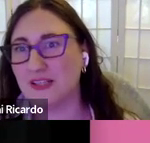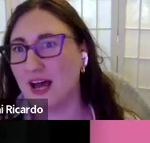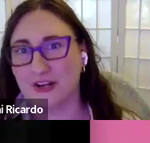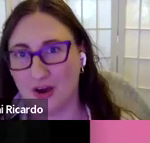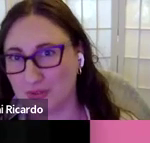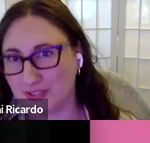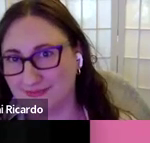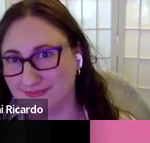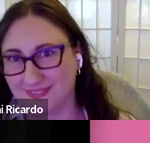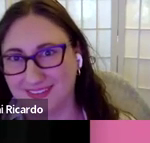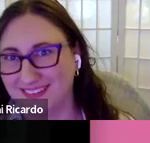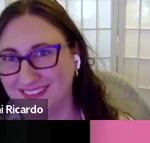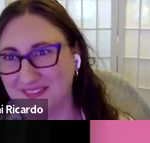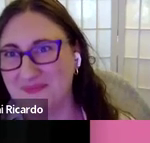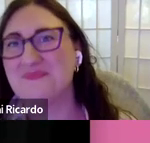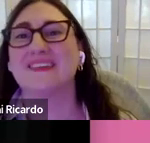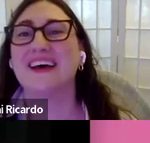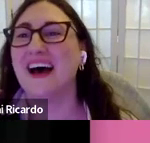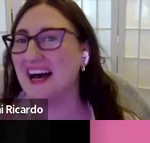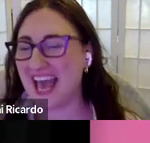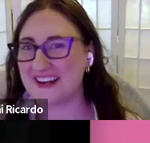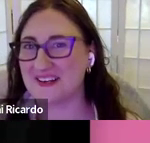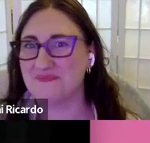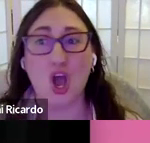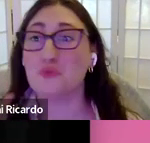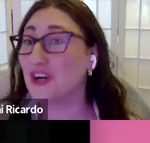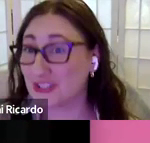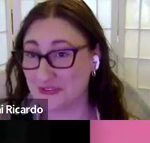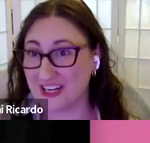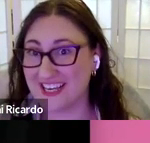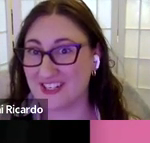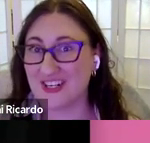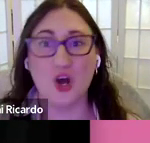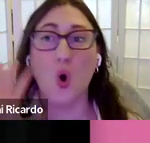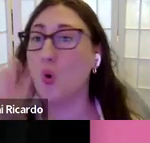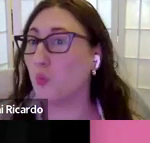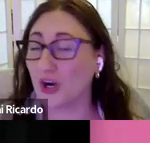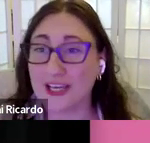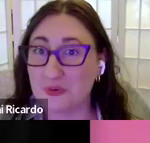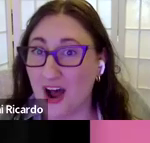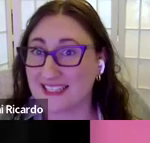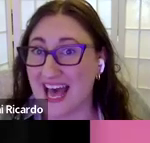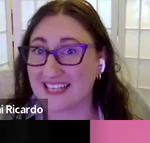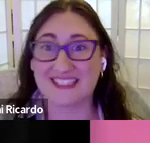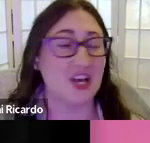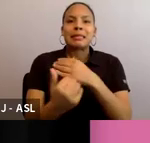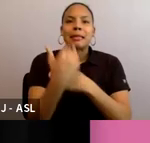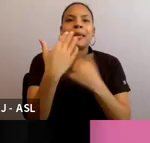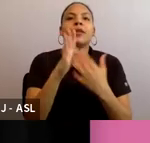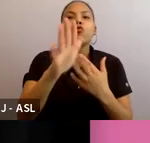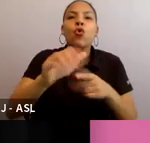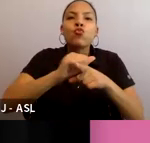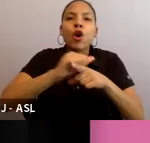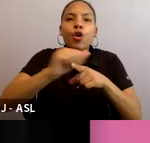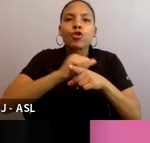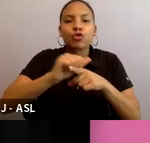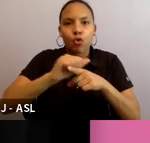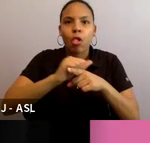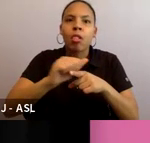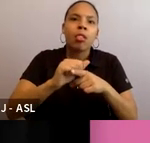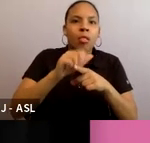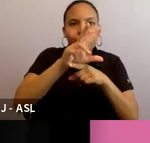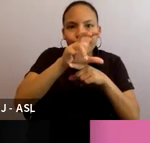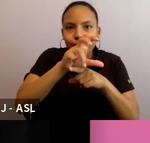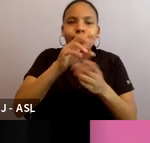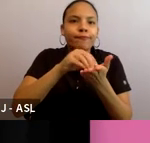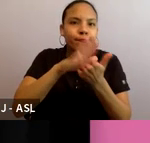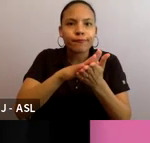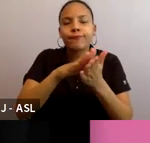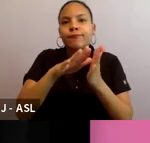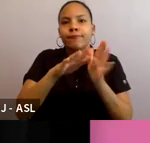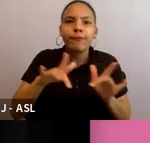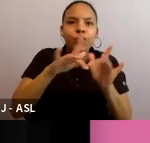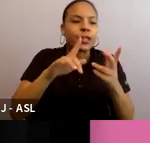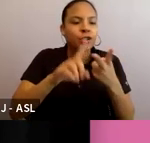That was a lot of no’s. Again, rehearsal footage. Work in process. Clips from readings. Show us your